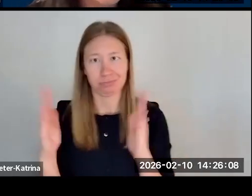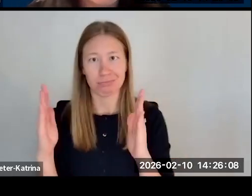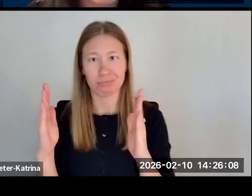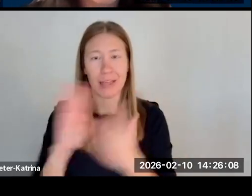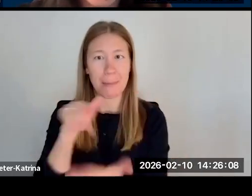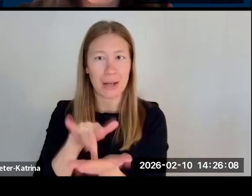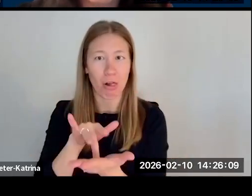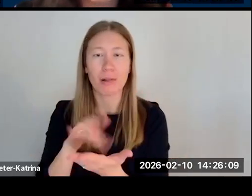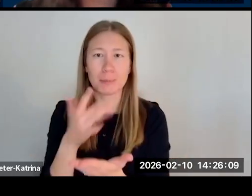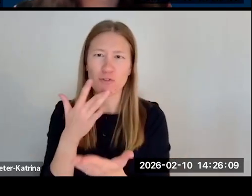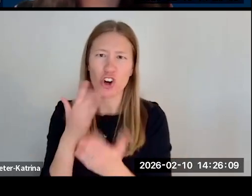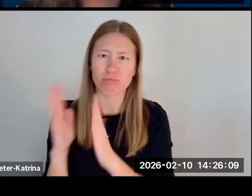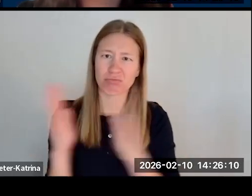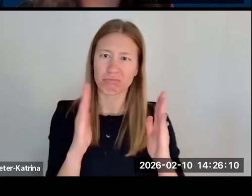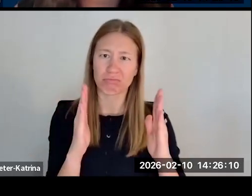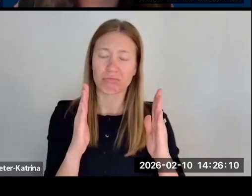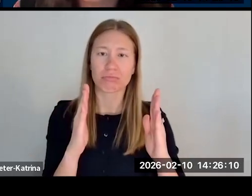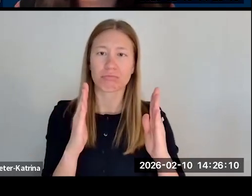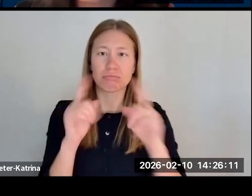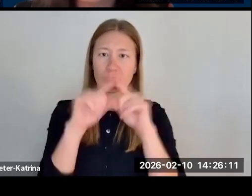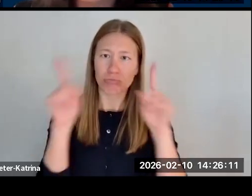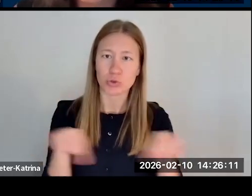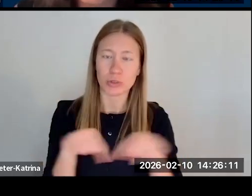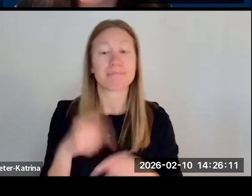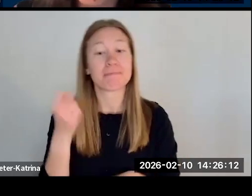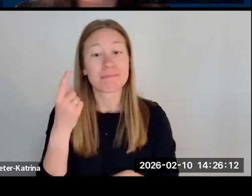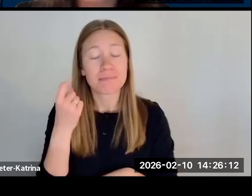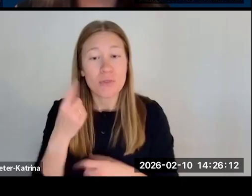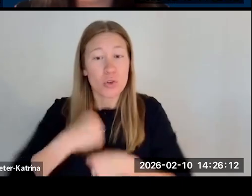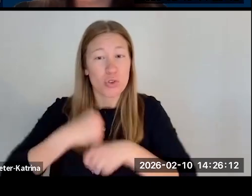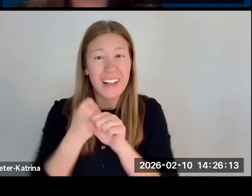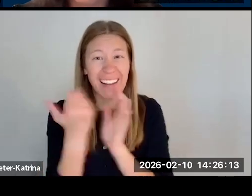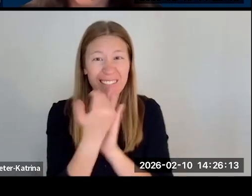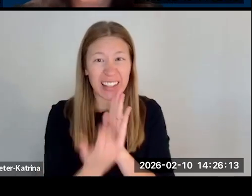We also wanna create lists using the built-in functionality in Google.